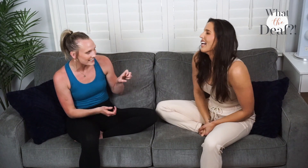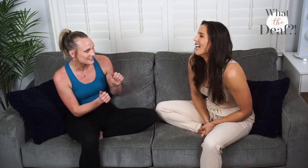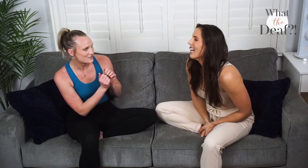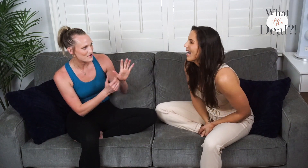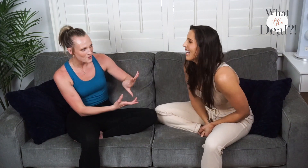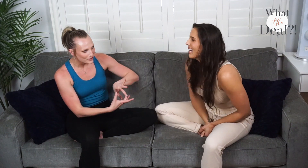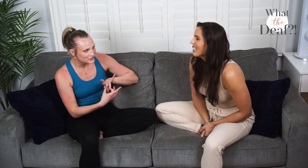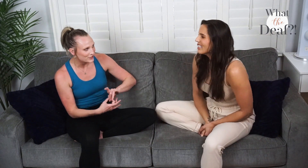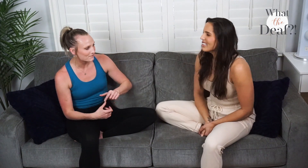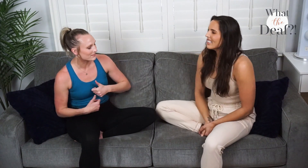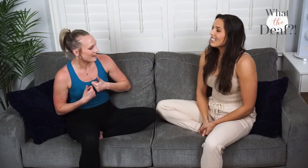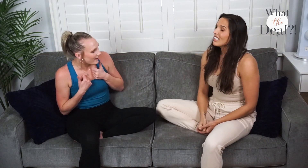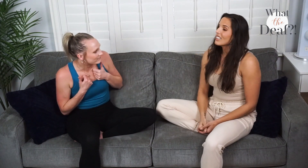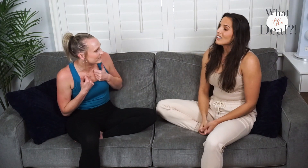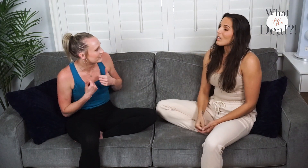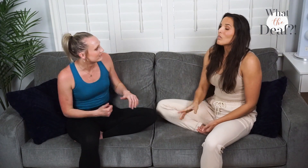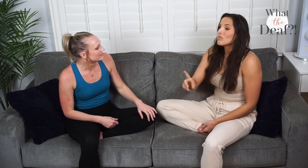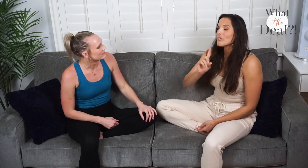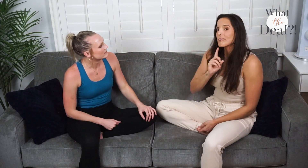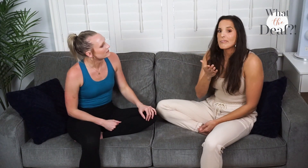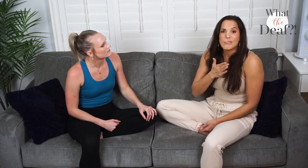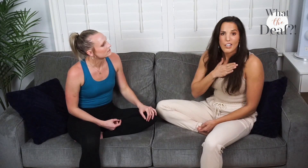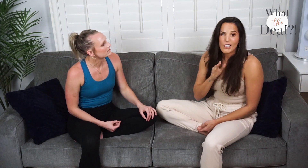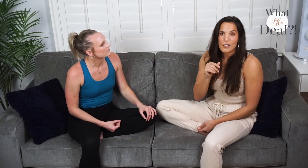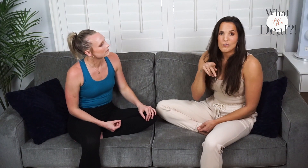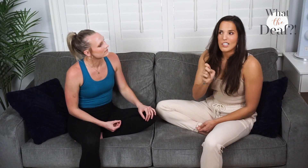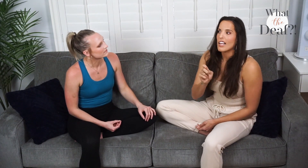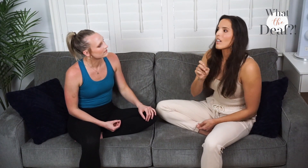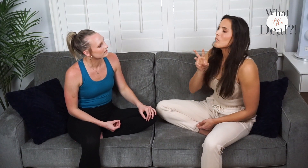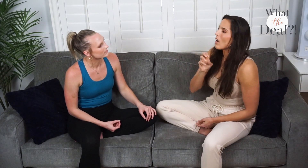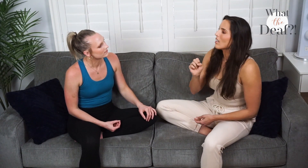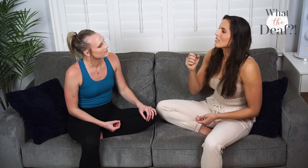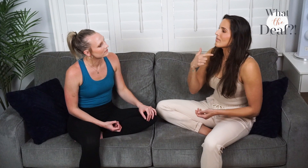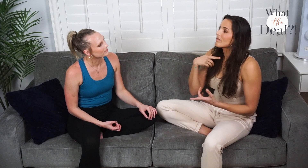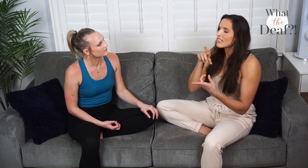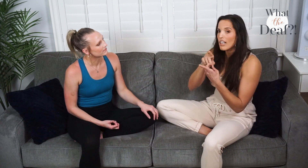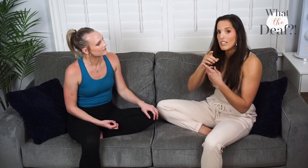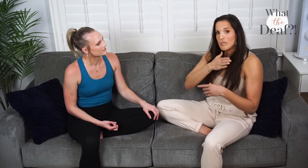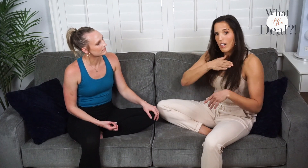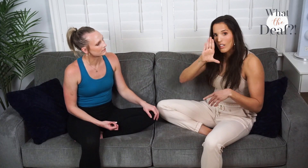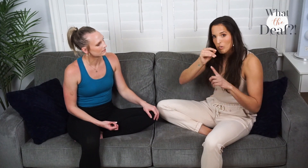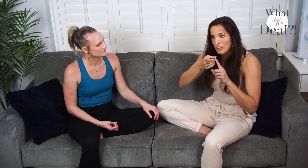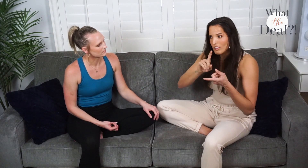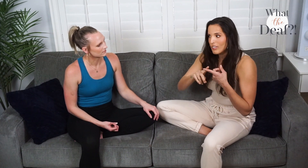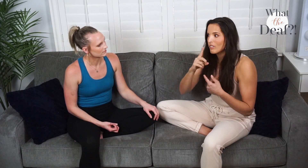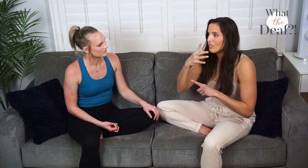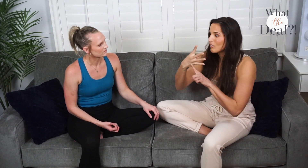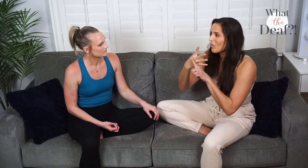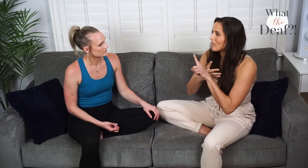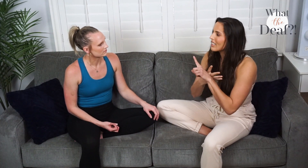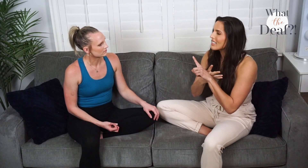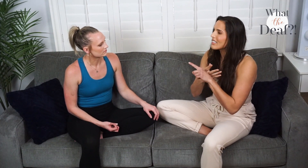What are your updates with your relationship life? So really my update, I dated my boyfriend for about four months